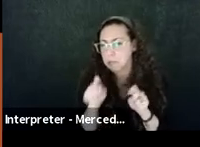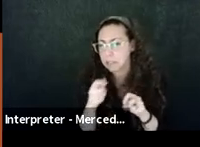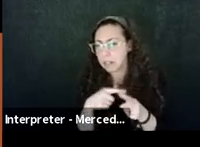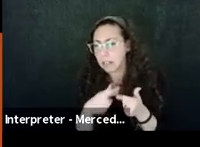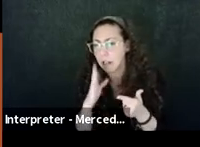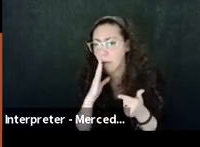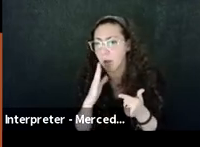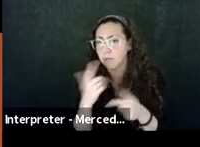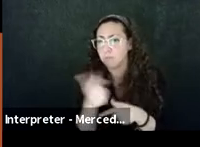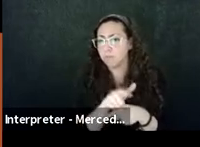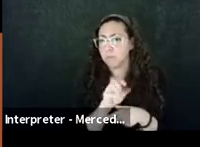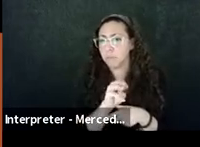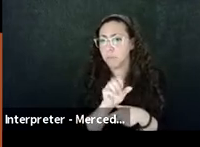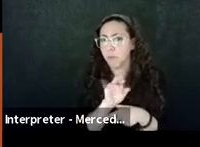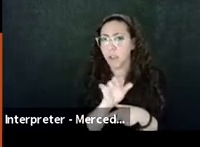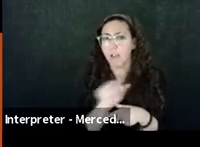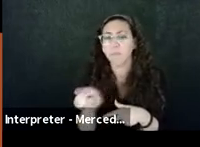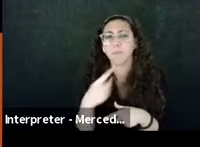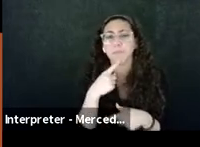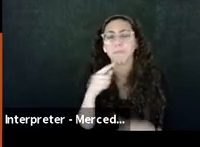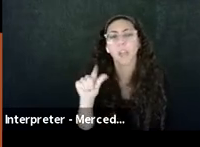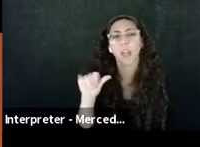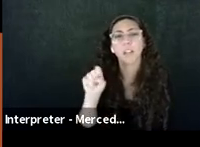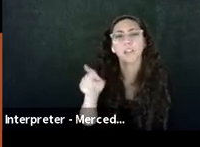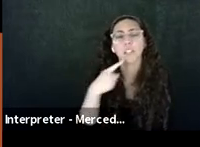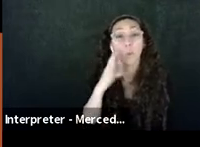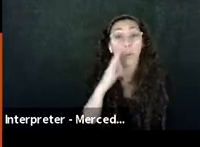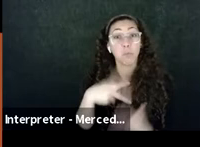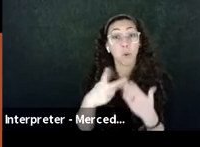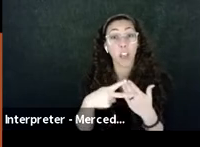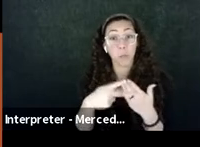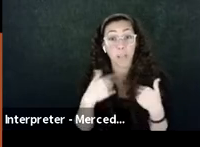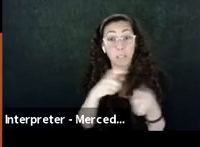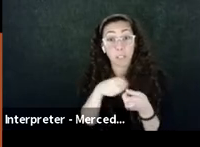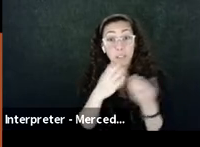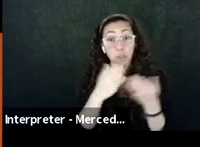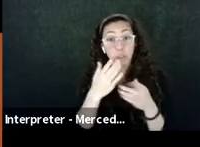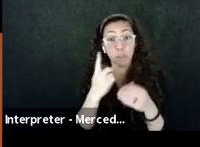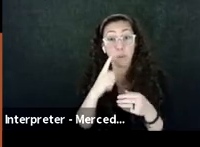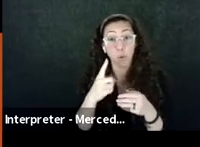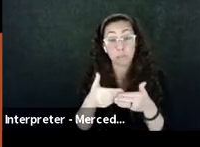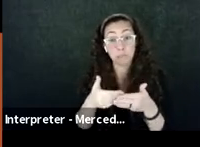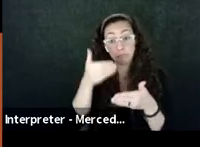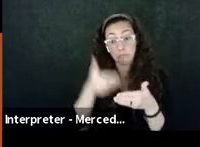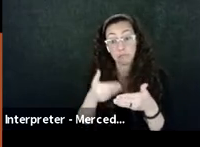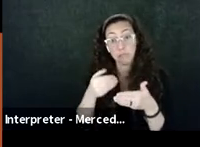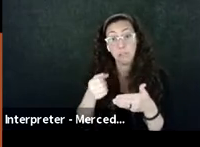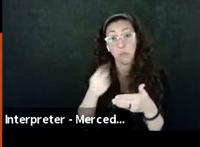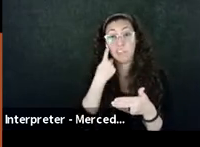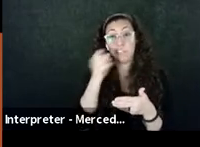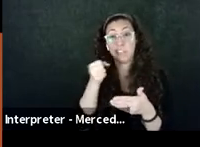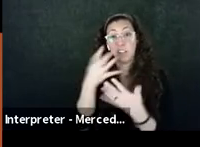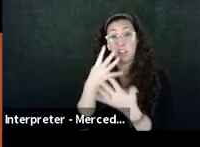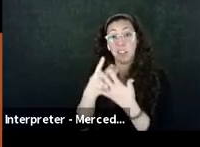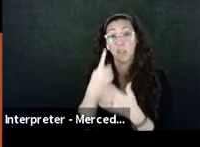Natalie Chavez: If she says here at least says, Will the program. Consider specific services for the previously incarcerated recently released homeless students. I have had students from